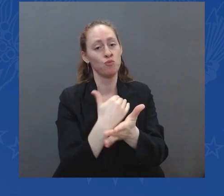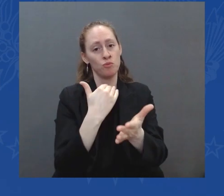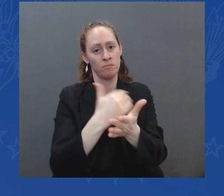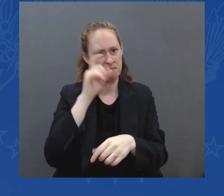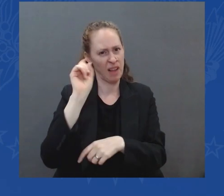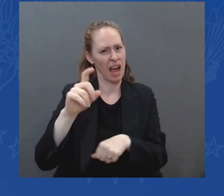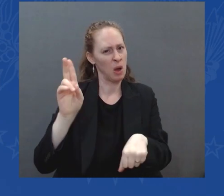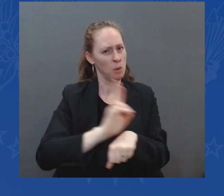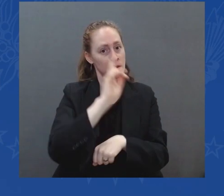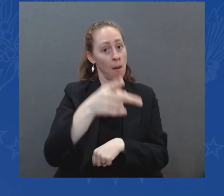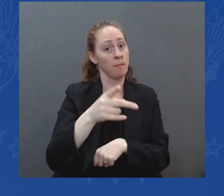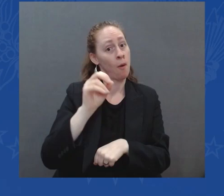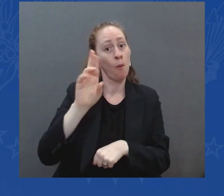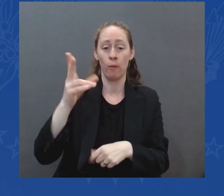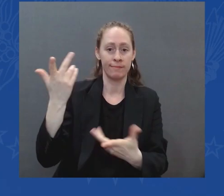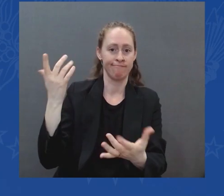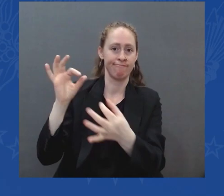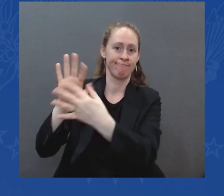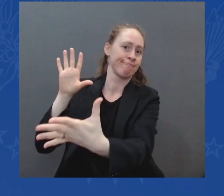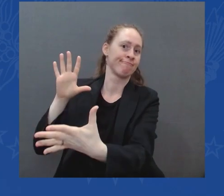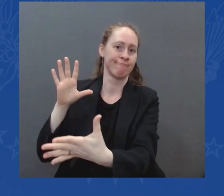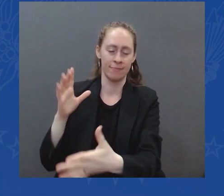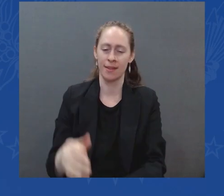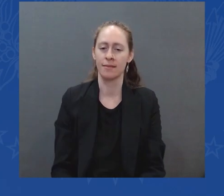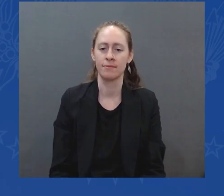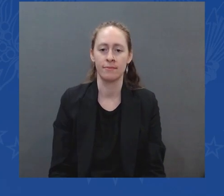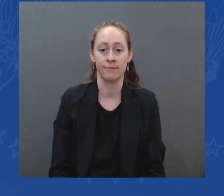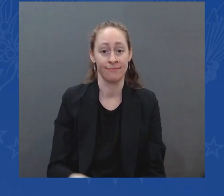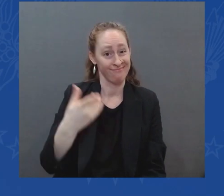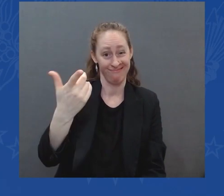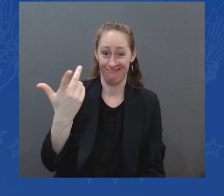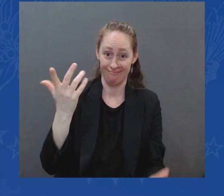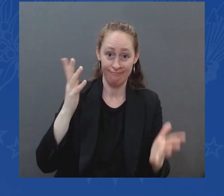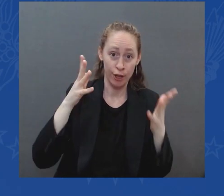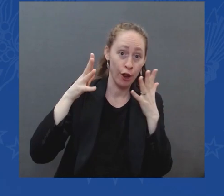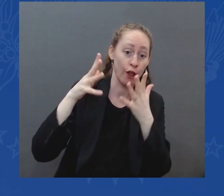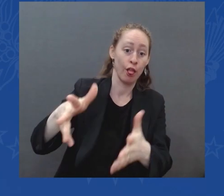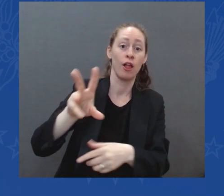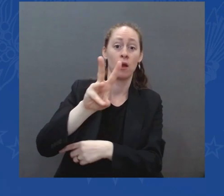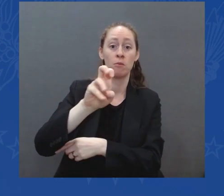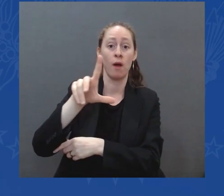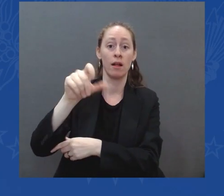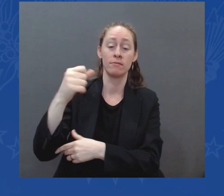they haven't used in years and acres of public land they're hoarding without production.